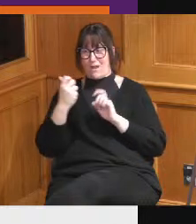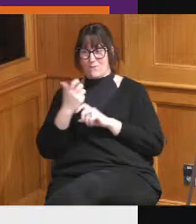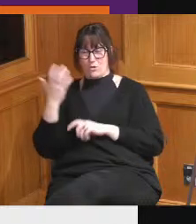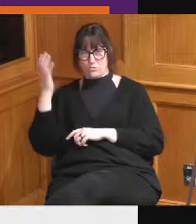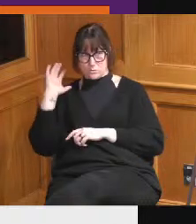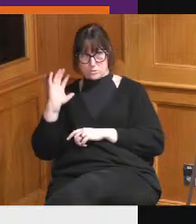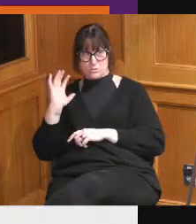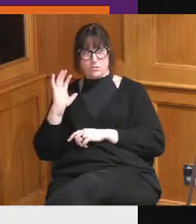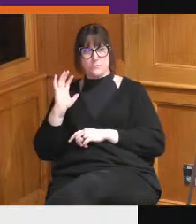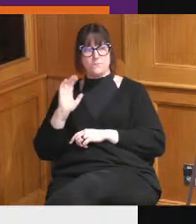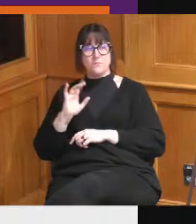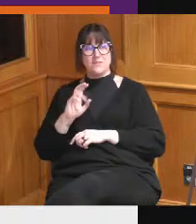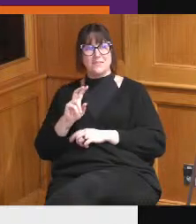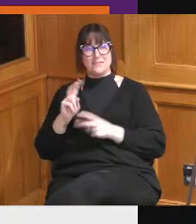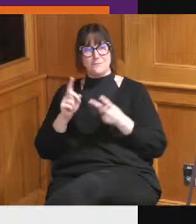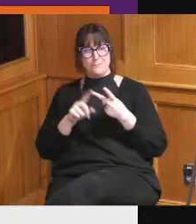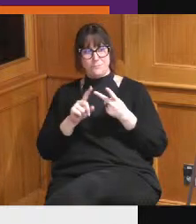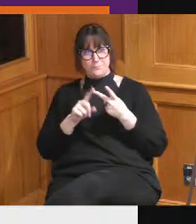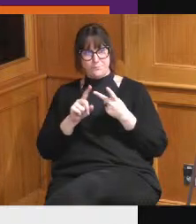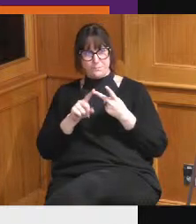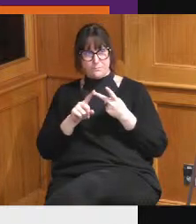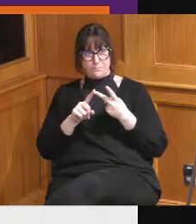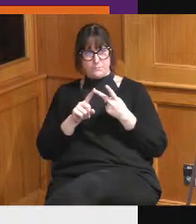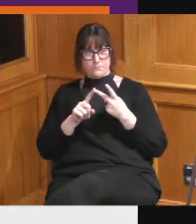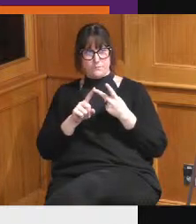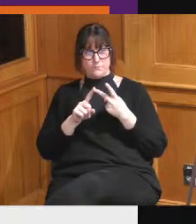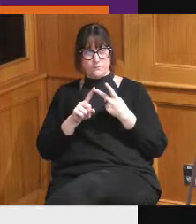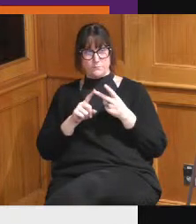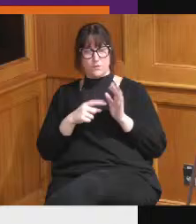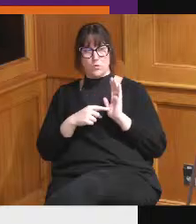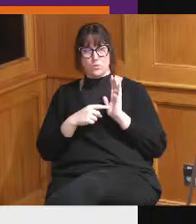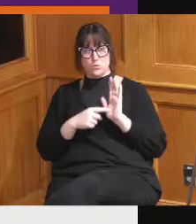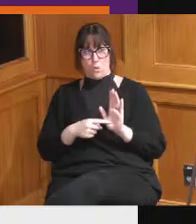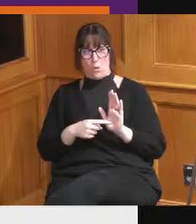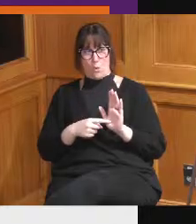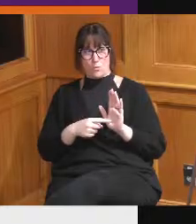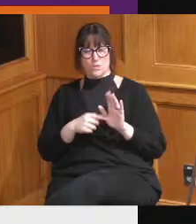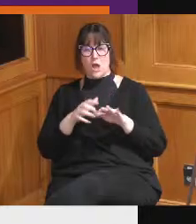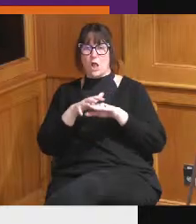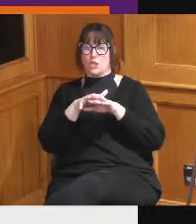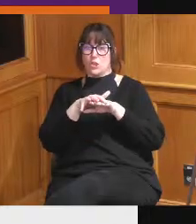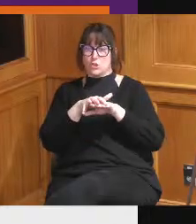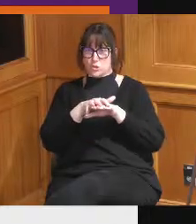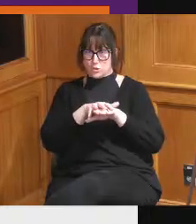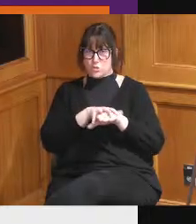then the second is is showing that you know there was a Slowdown of development happening everywhere